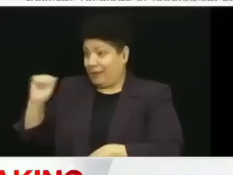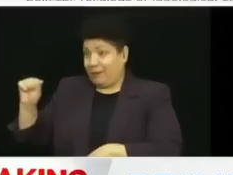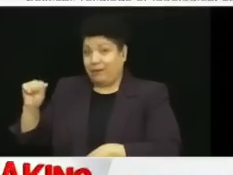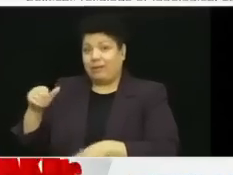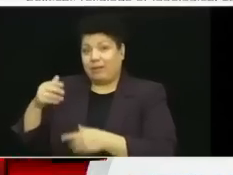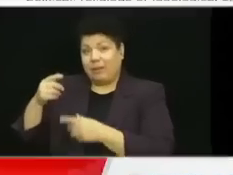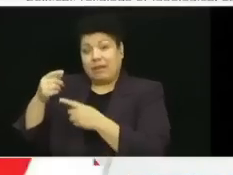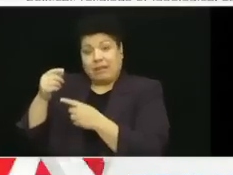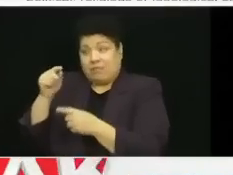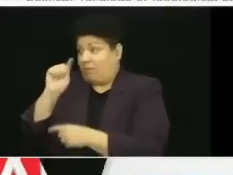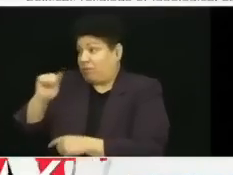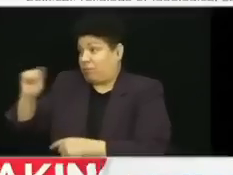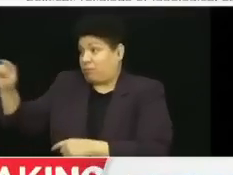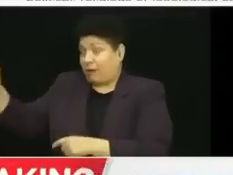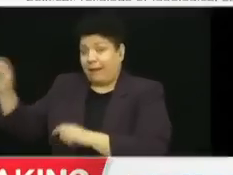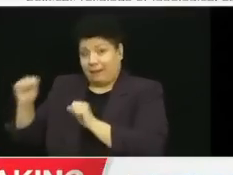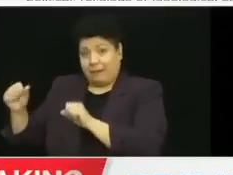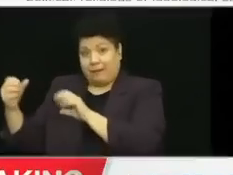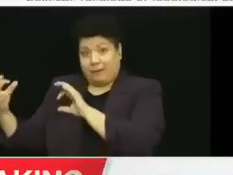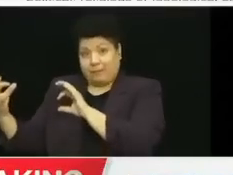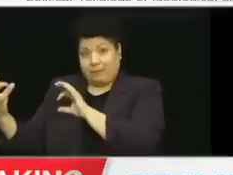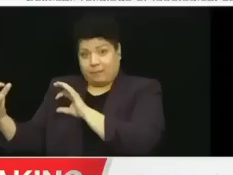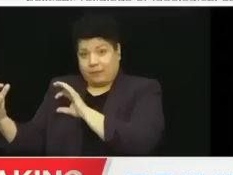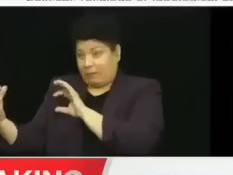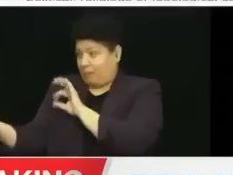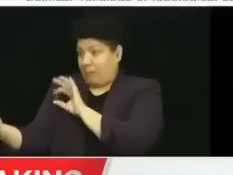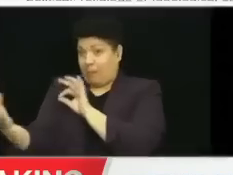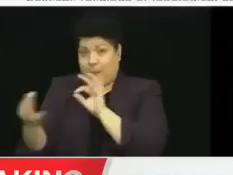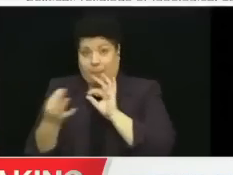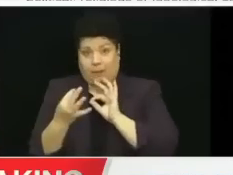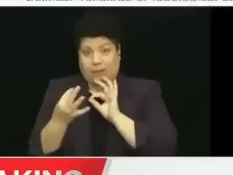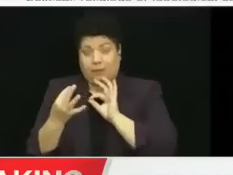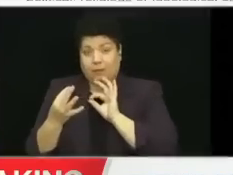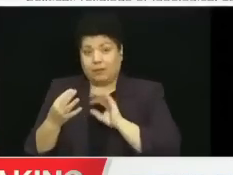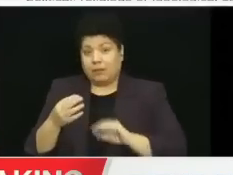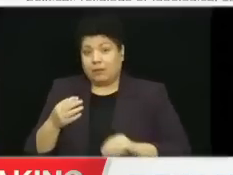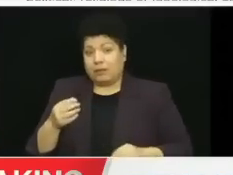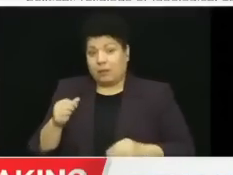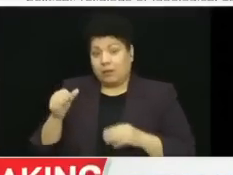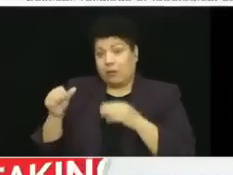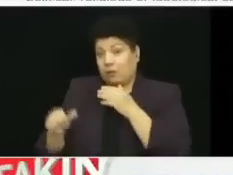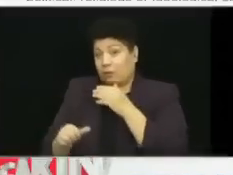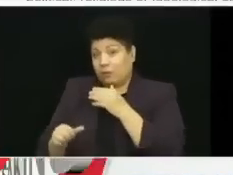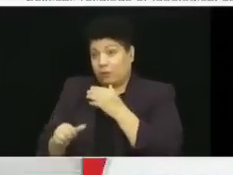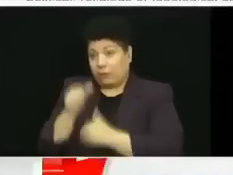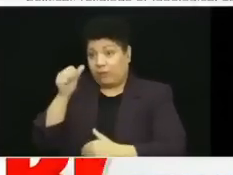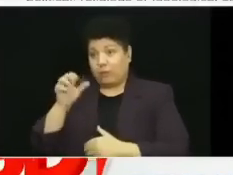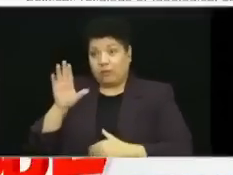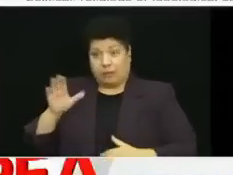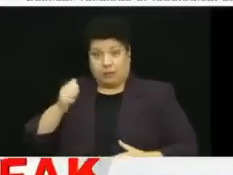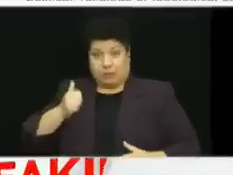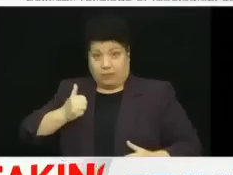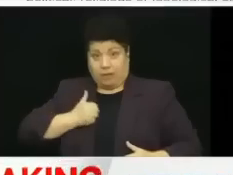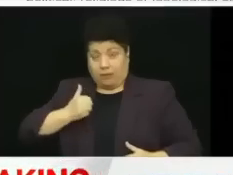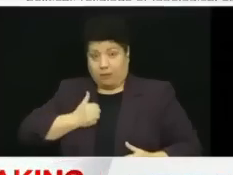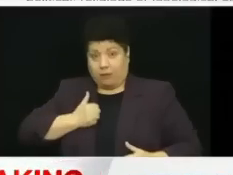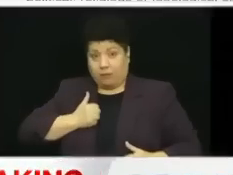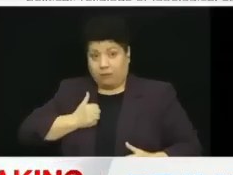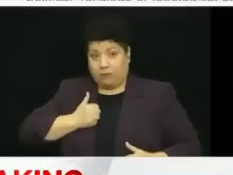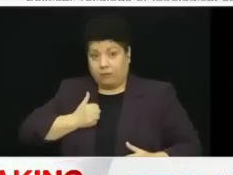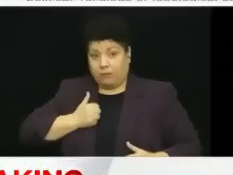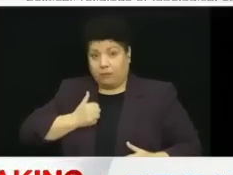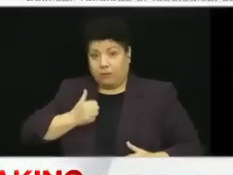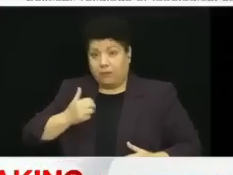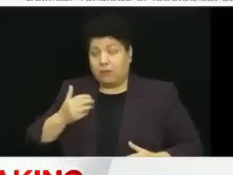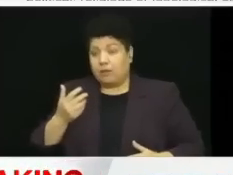AND THEN WE LOOKED AT